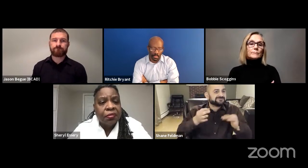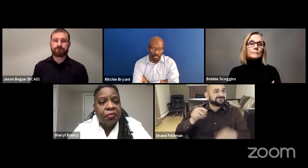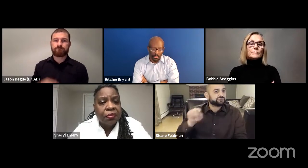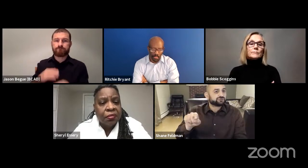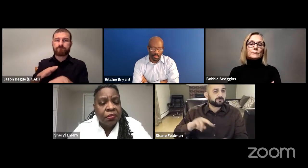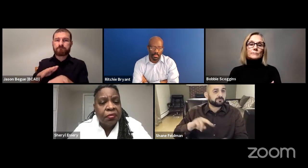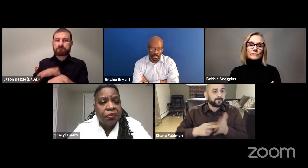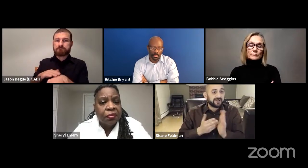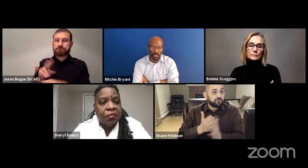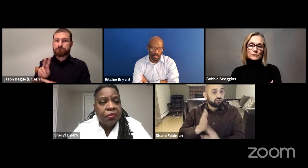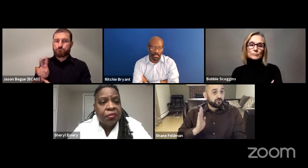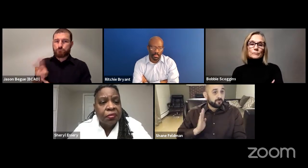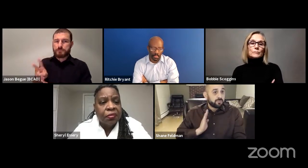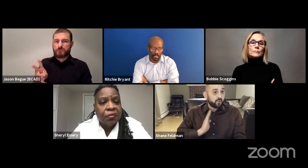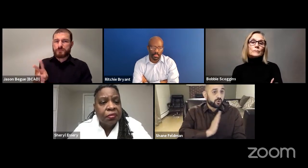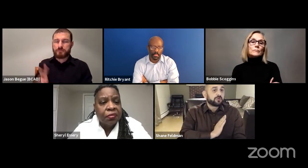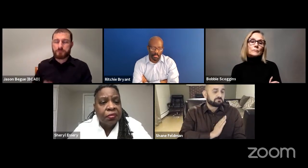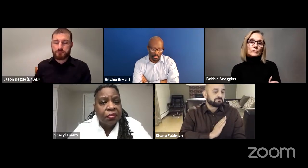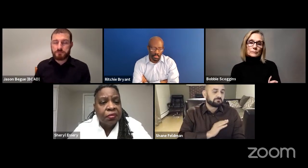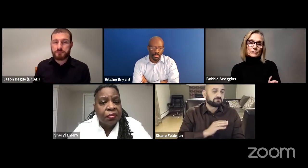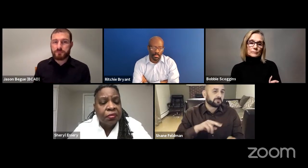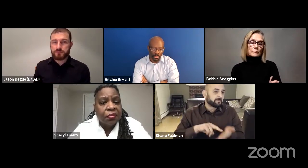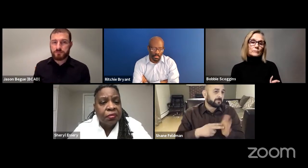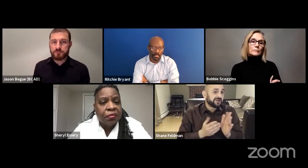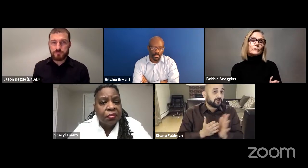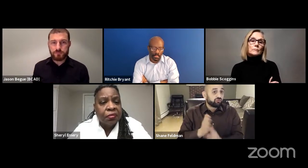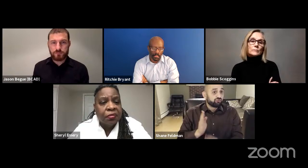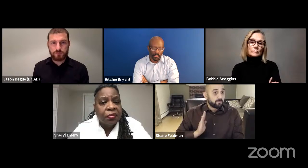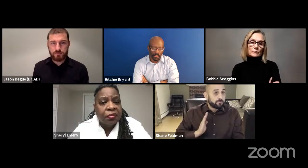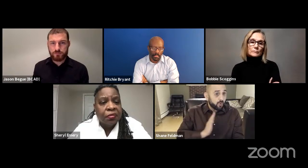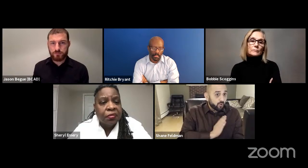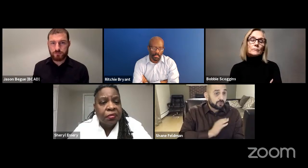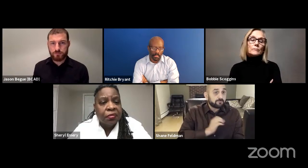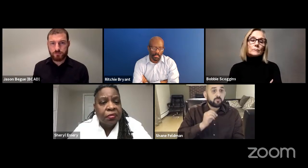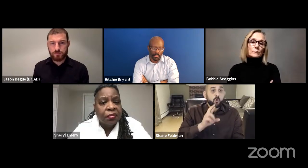background knowledge and it's not worth their time. It's better for the community to make